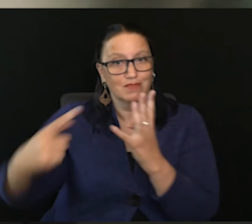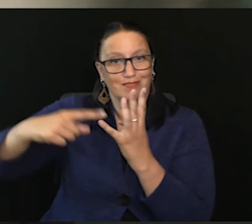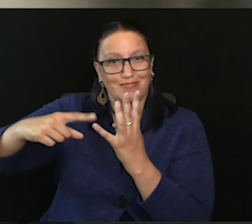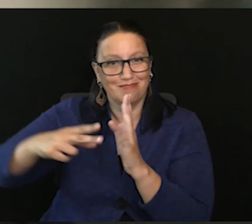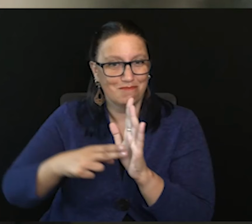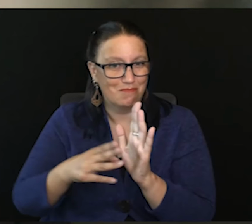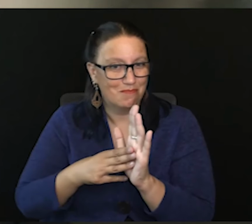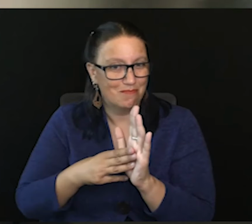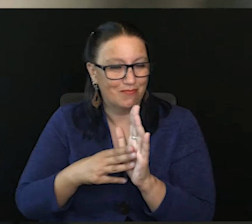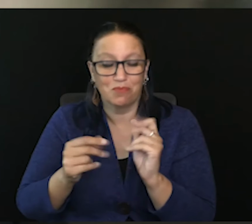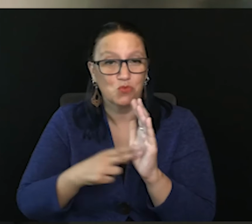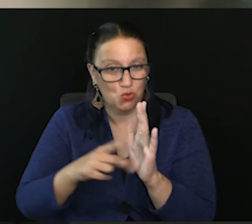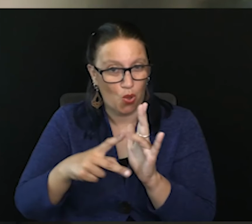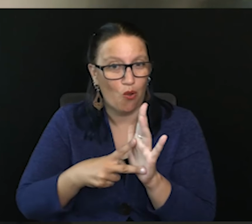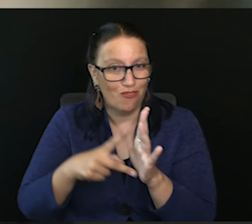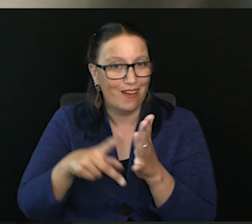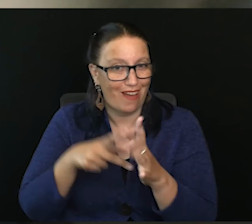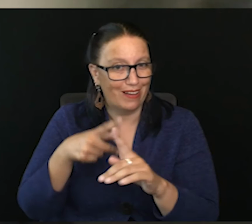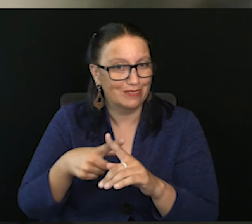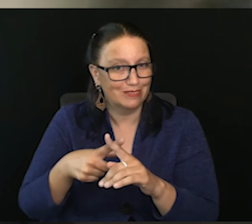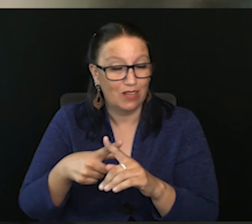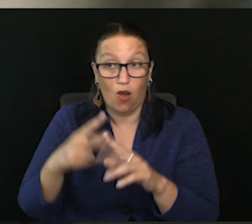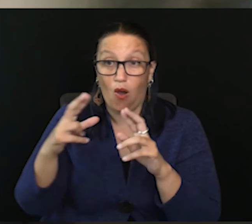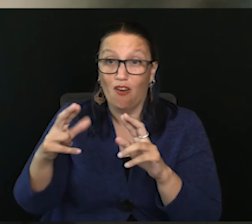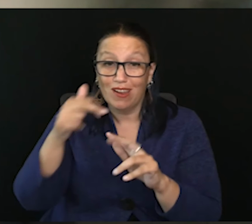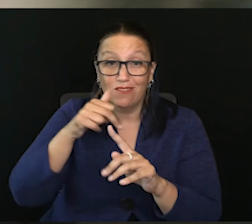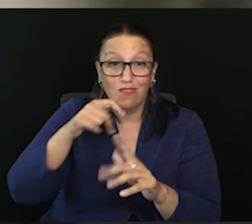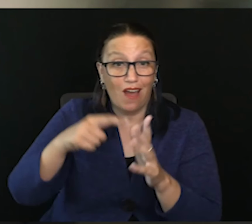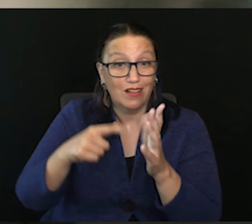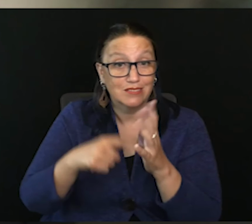And we want to have as many people come forward to be vaccinated.